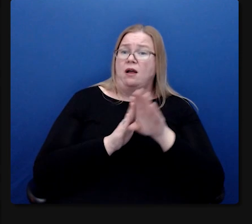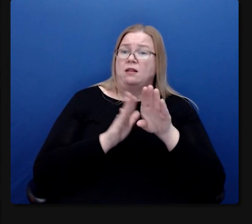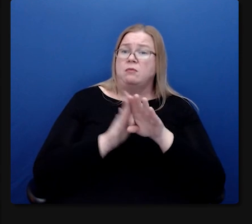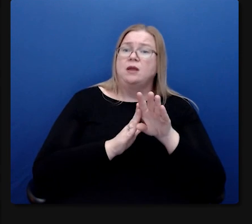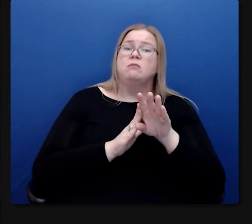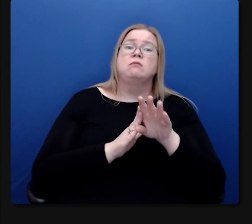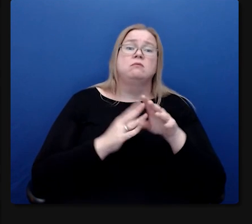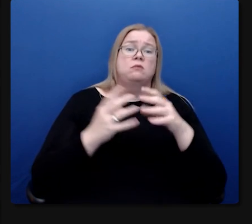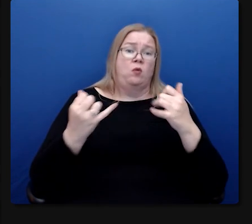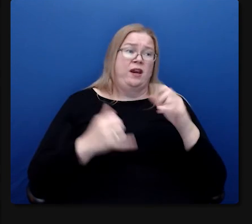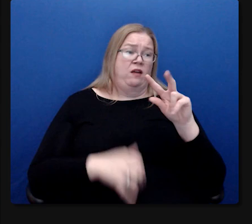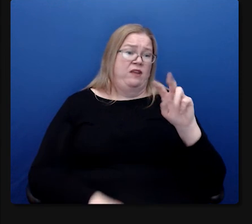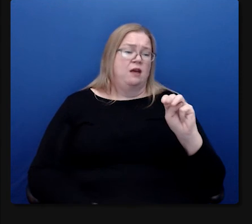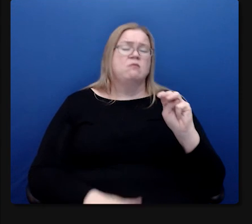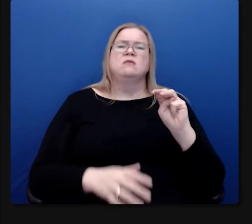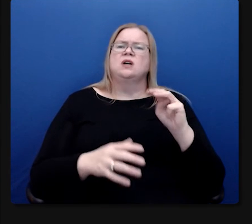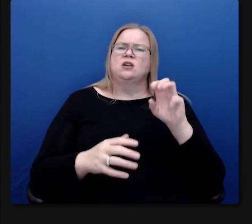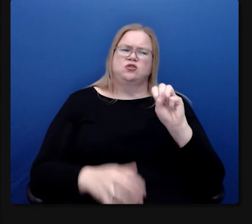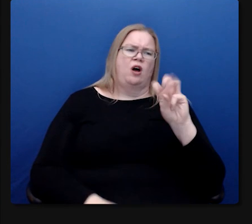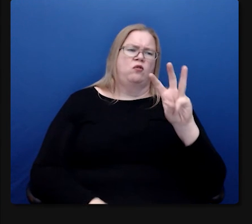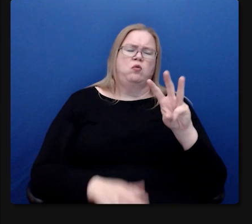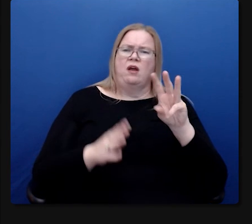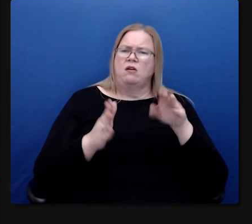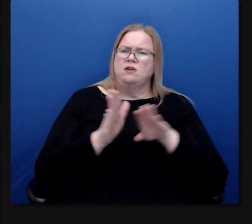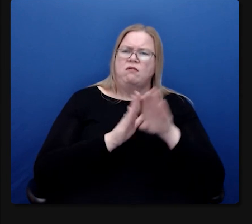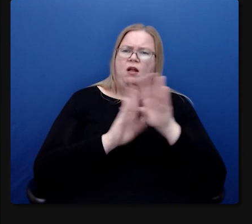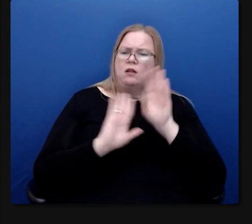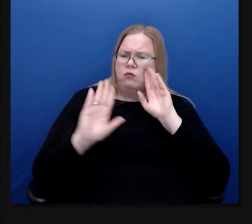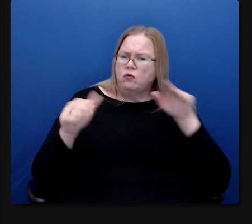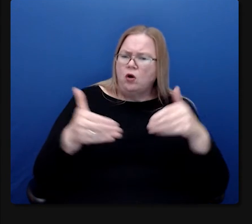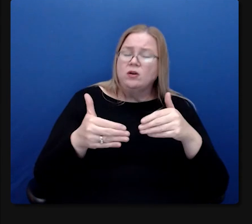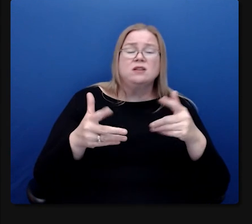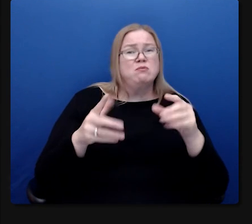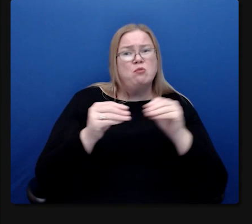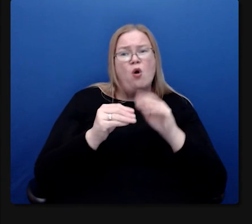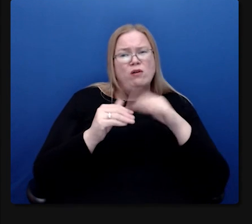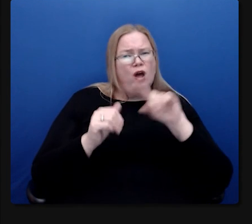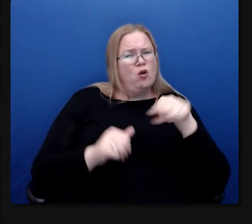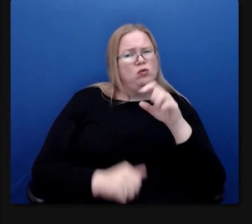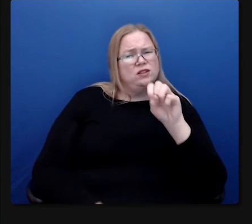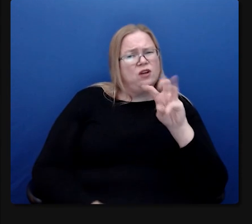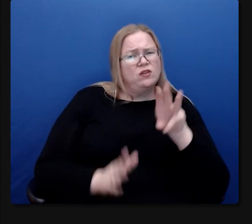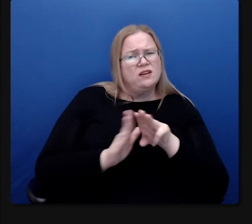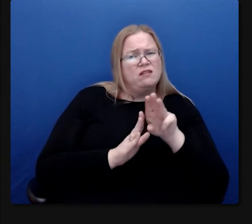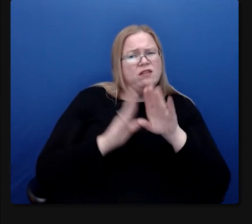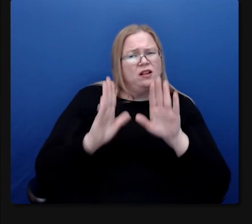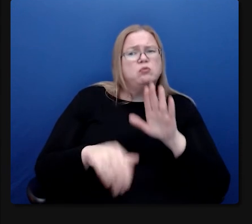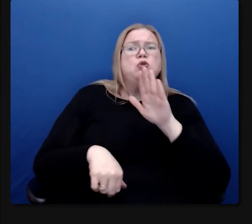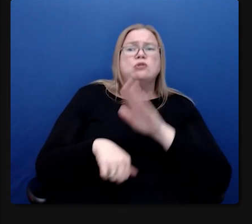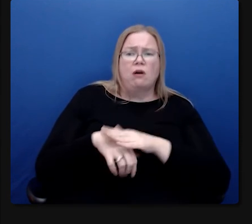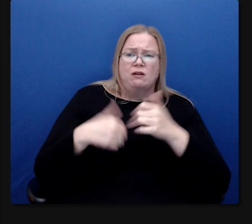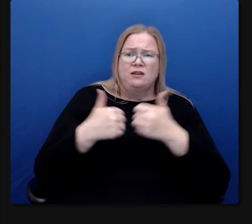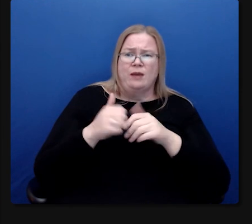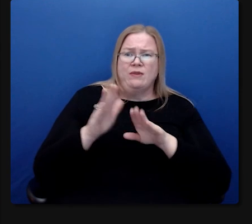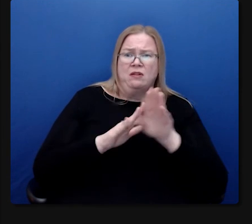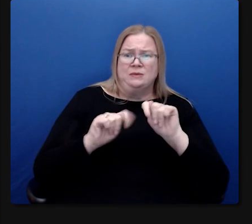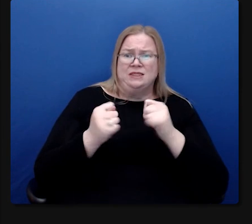The Game Development VM as it is right now is very software-developer-focused. But there are more than just software developers on a game development team.